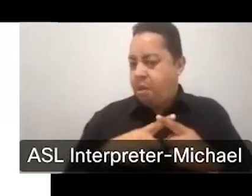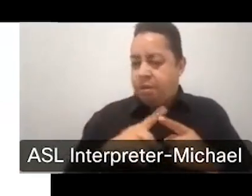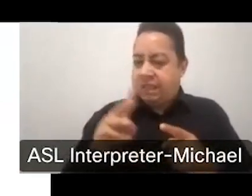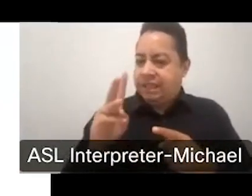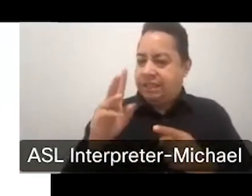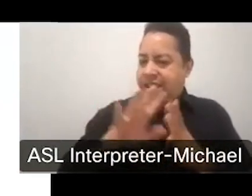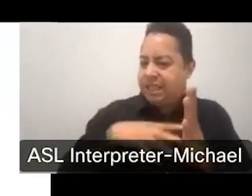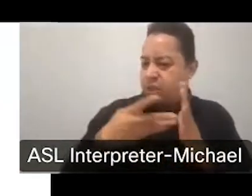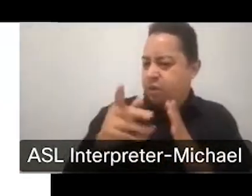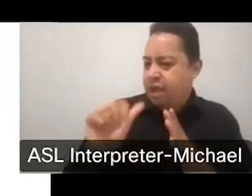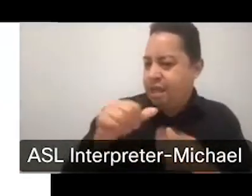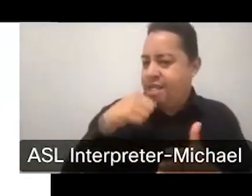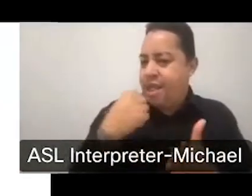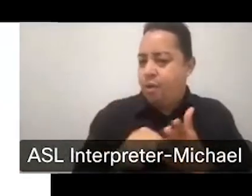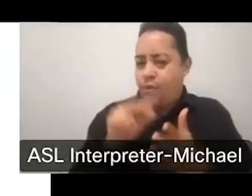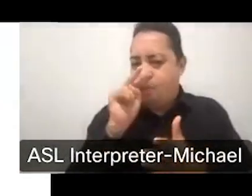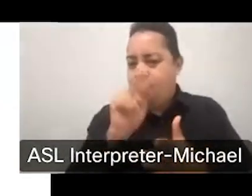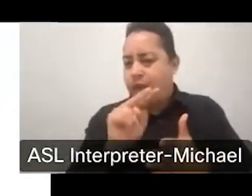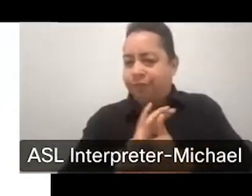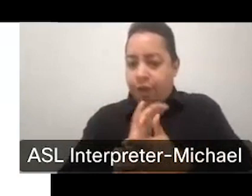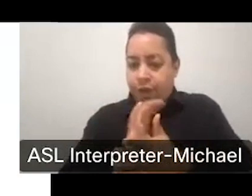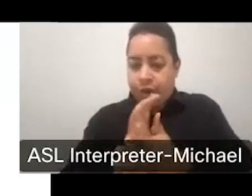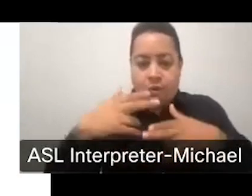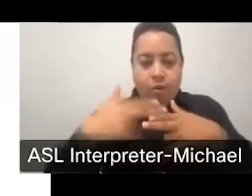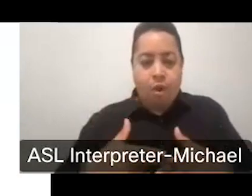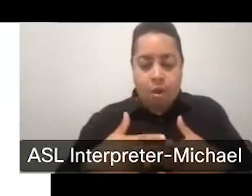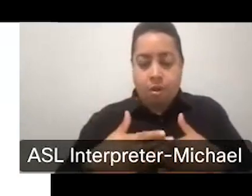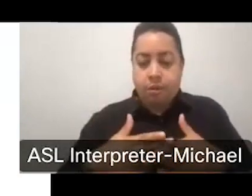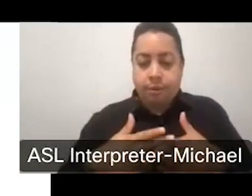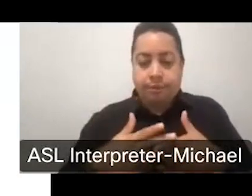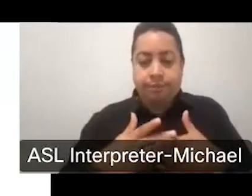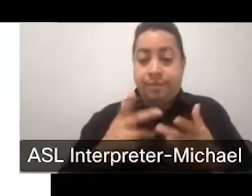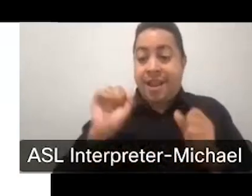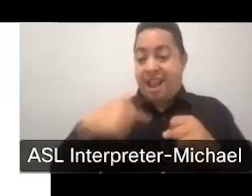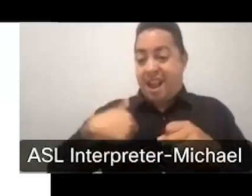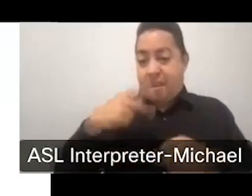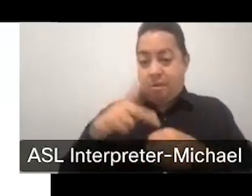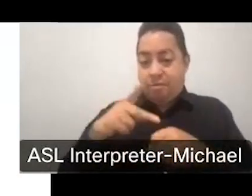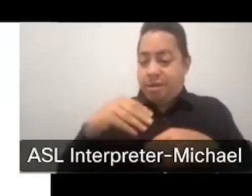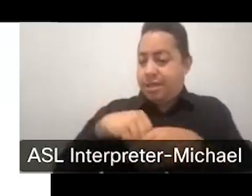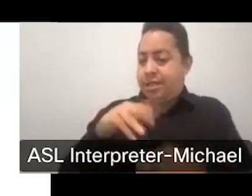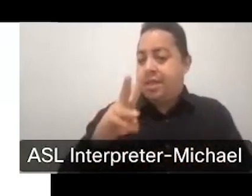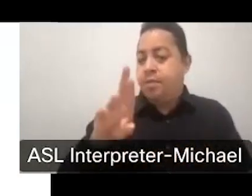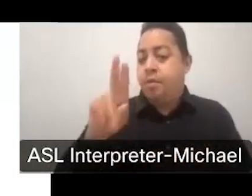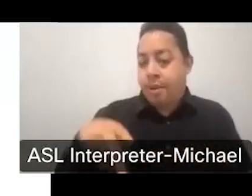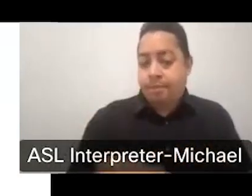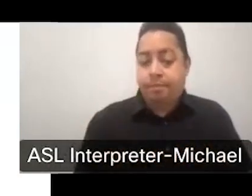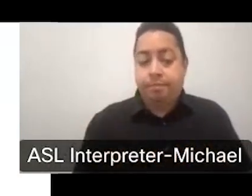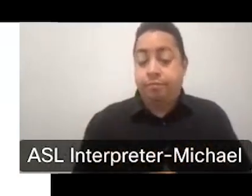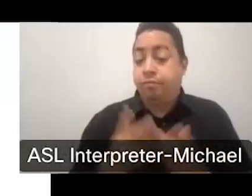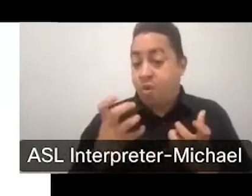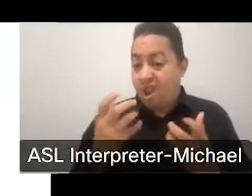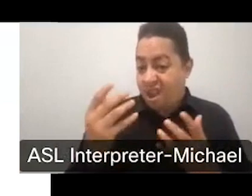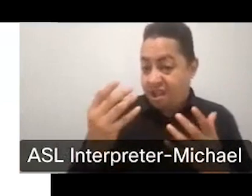If you would like to learn more about the WRP application, please ask your school coordinator,